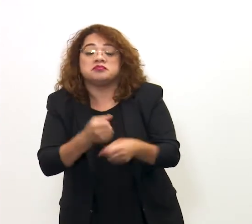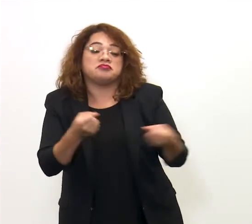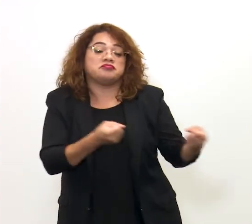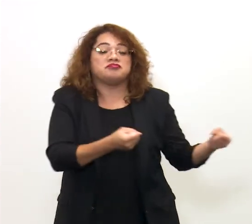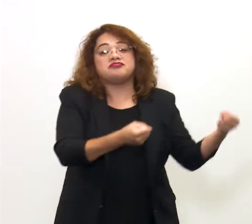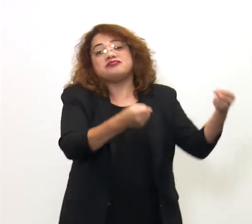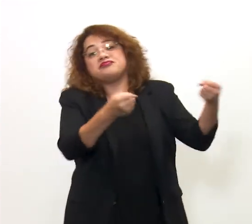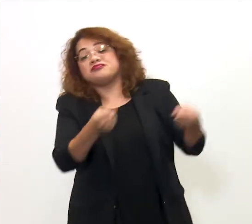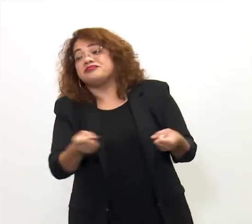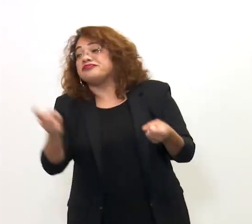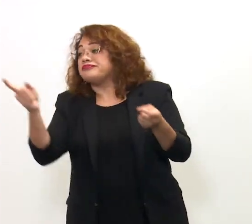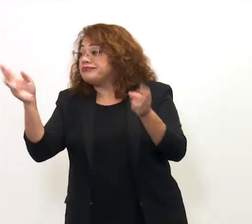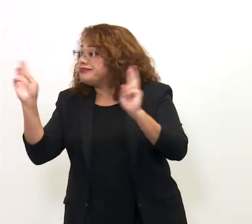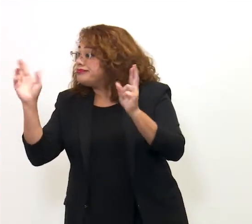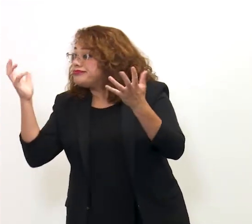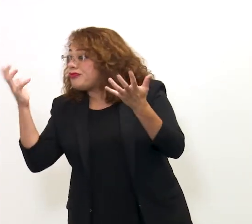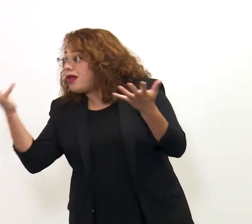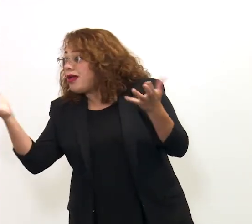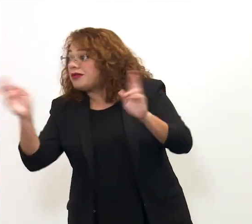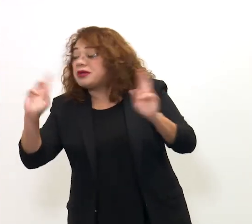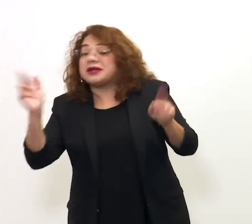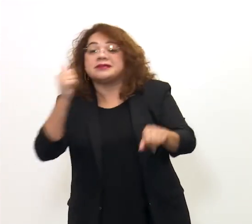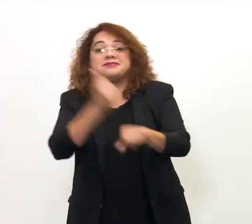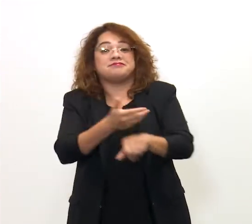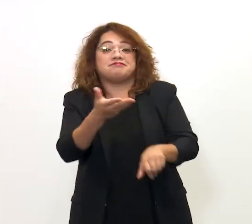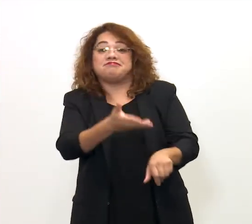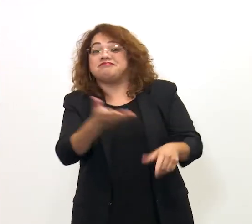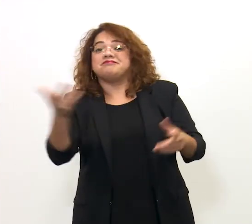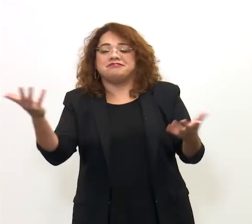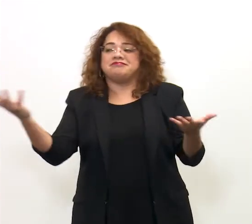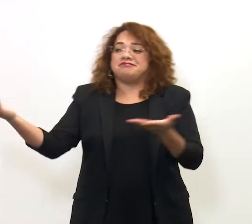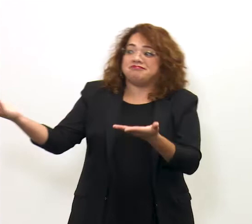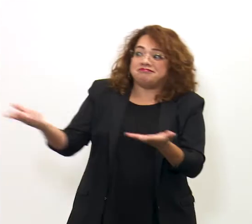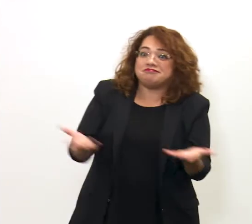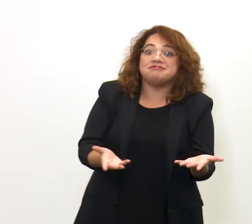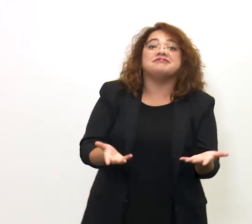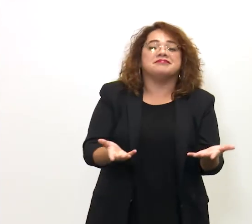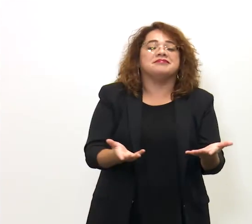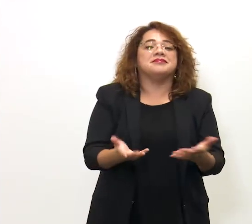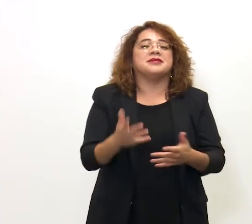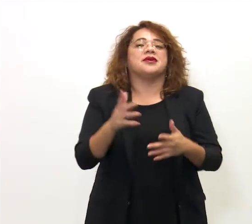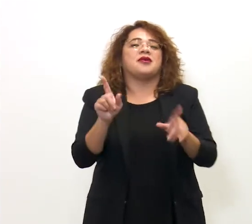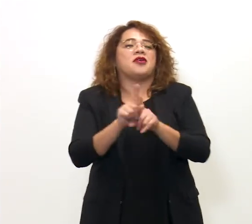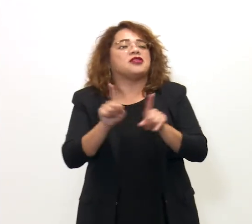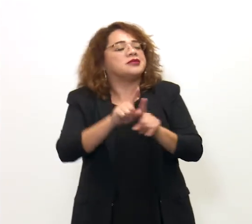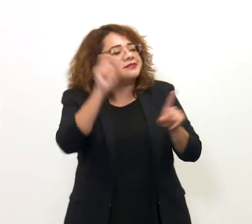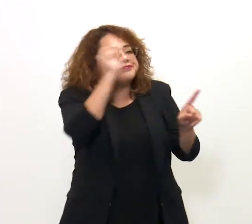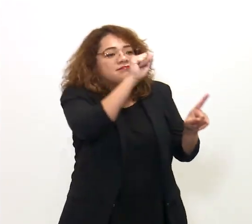and we also have community organizations on the ground out knocking on doors and talking to folks